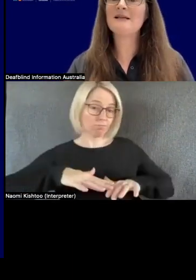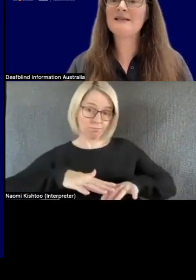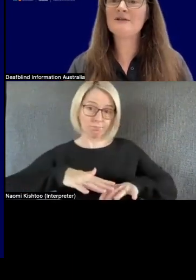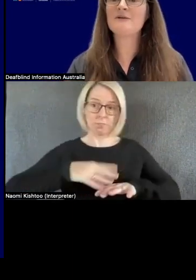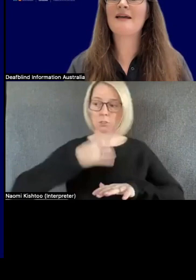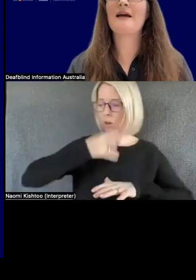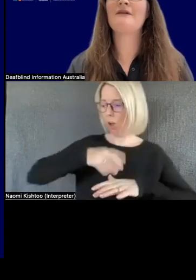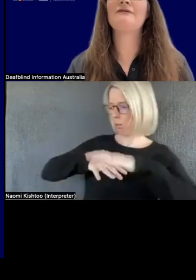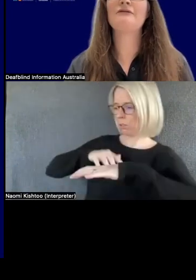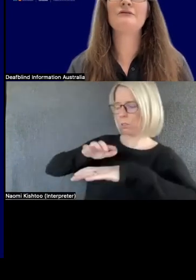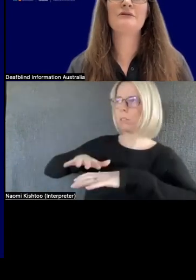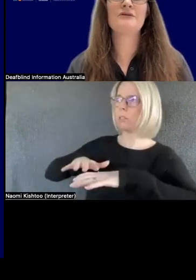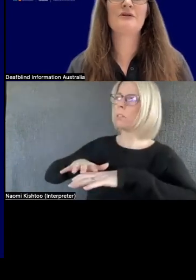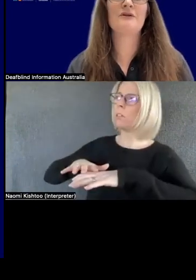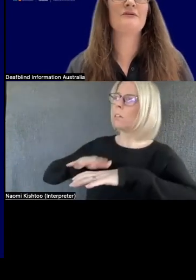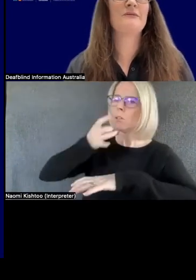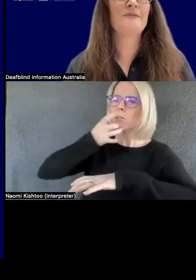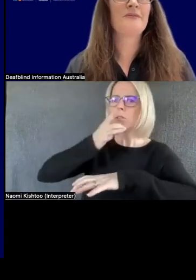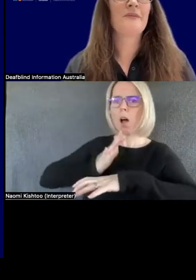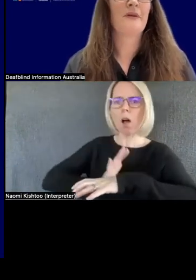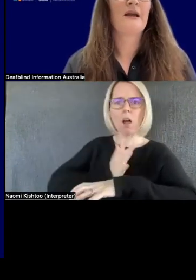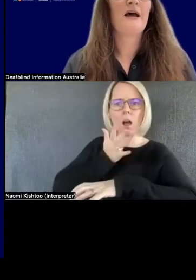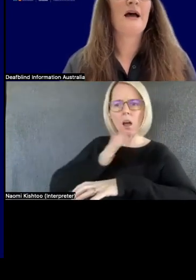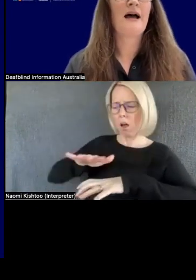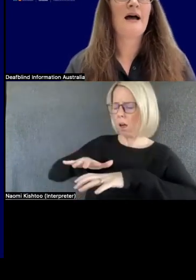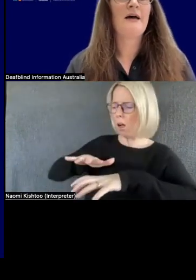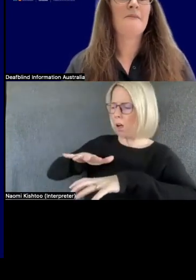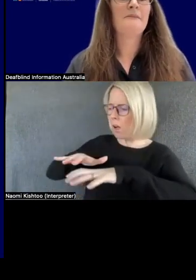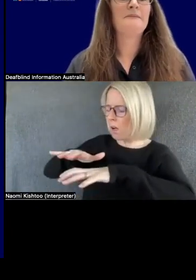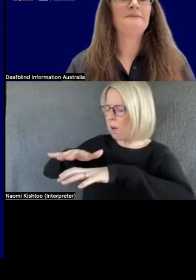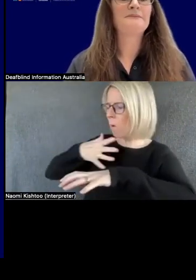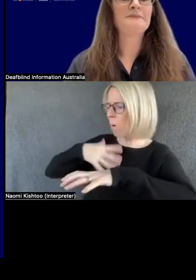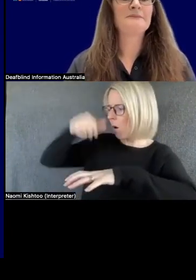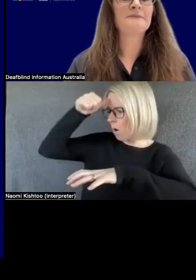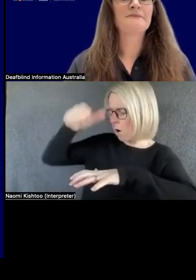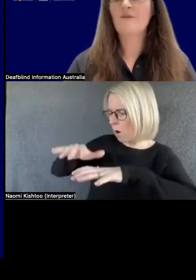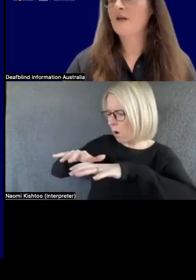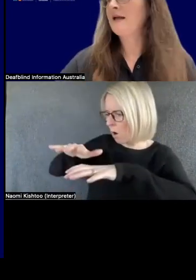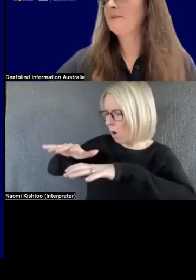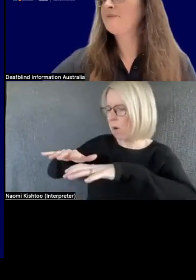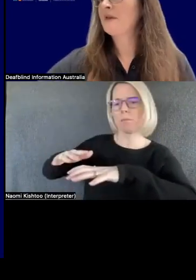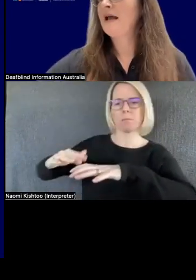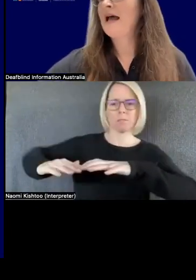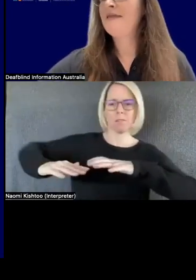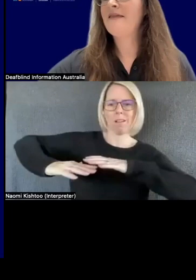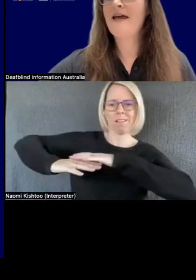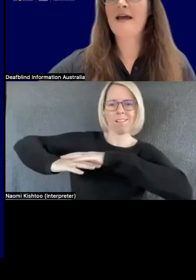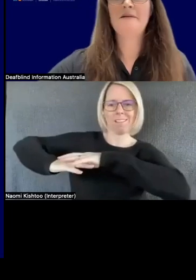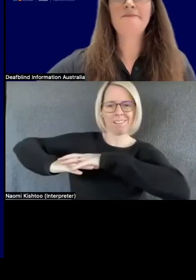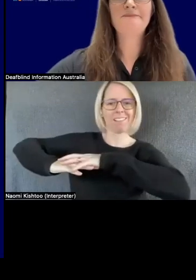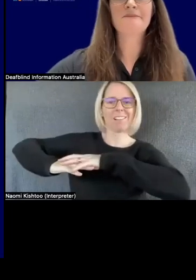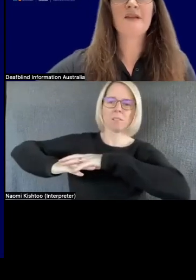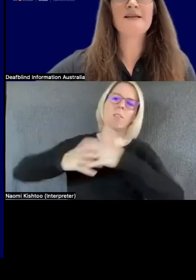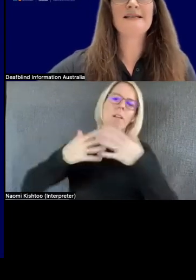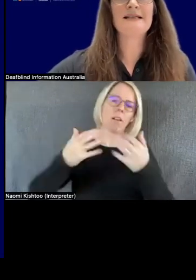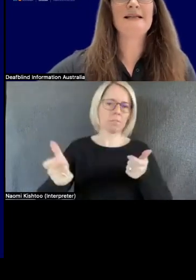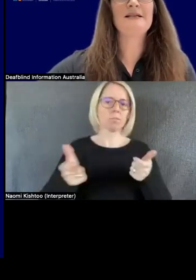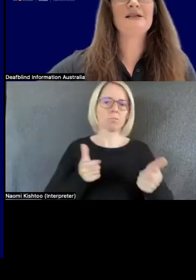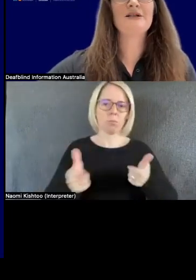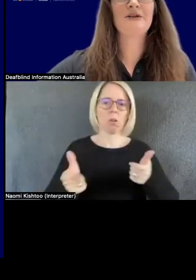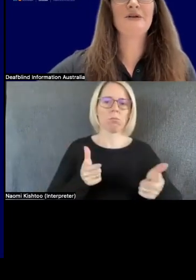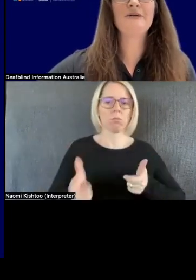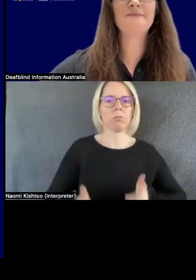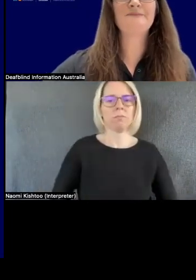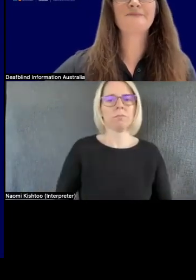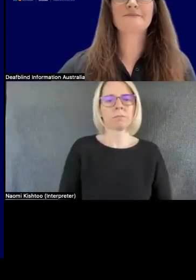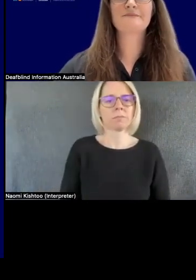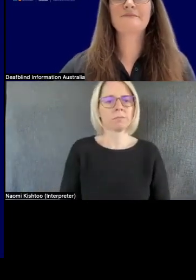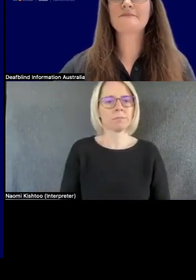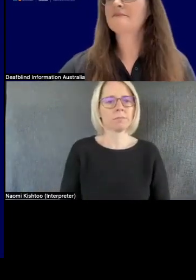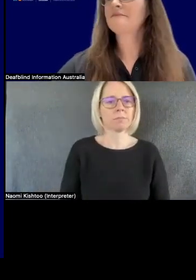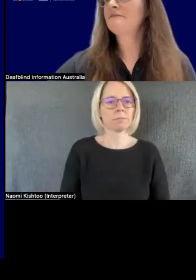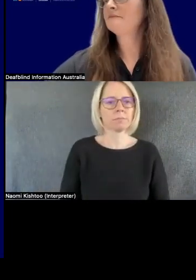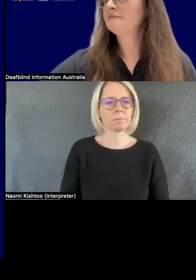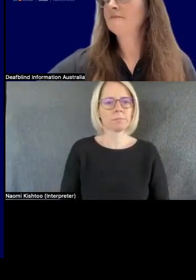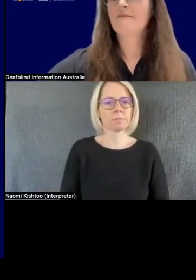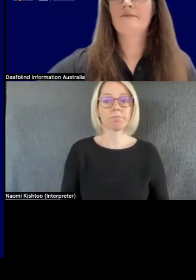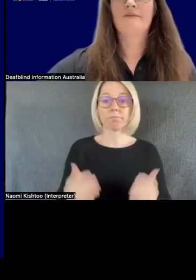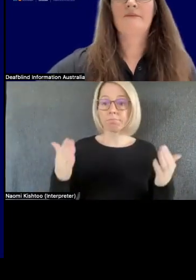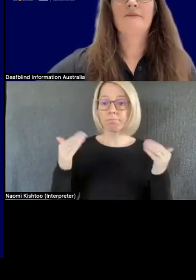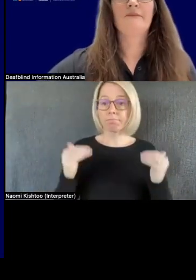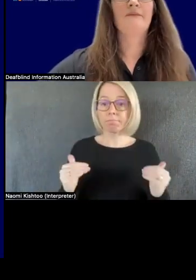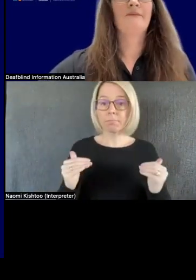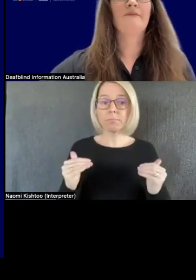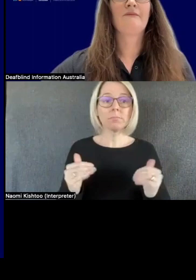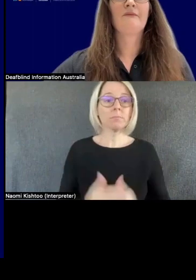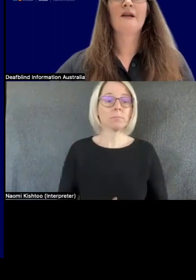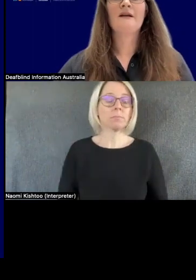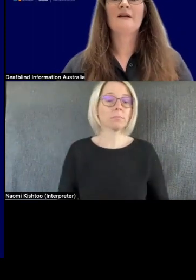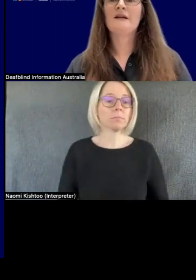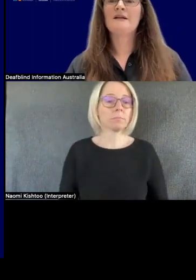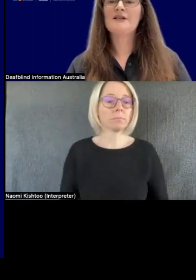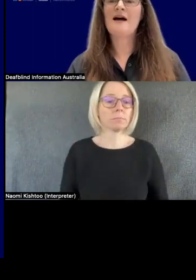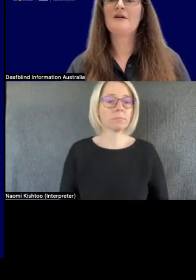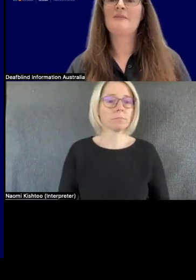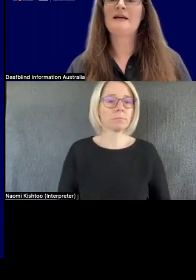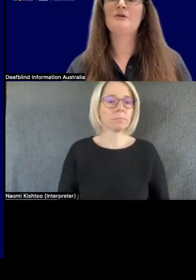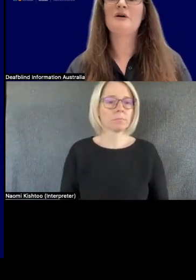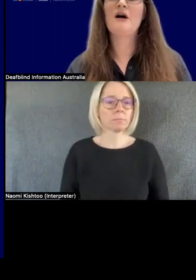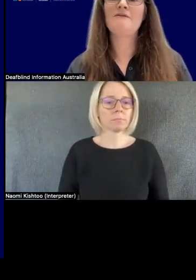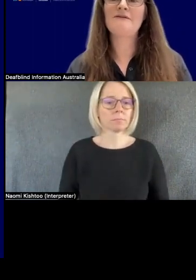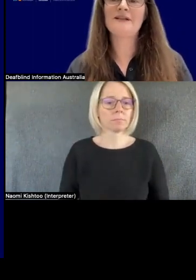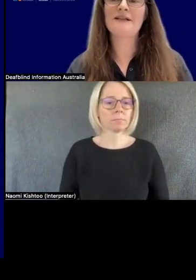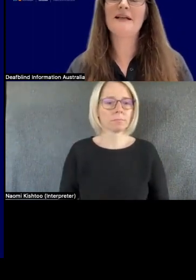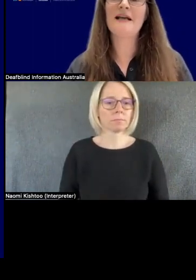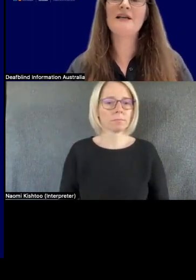but still they have full control. Okay. Then this leads to the child being more confident and